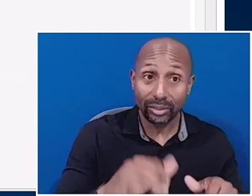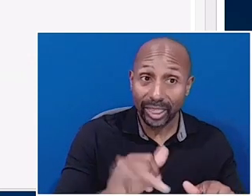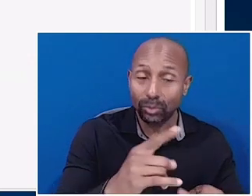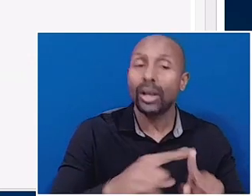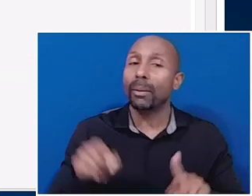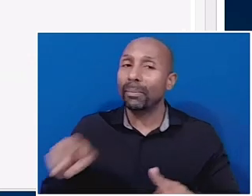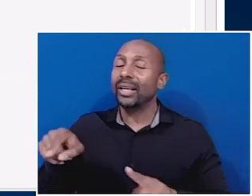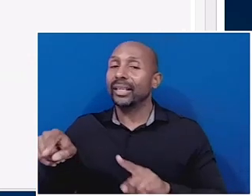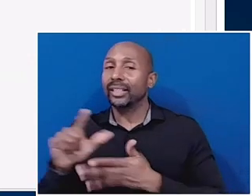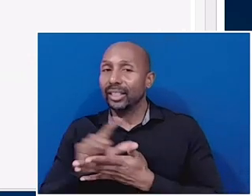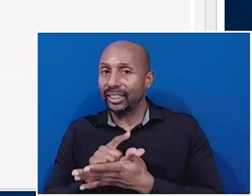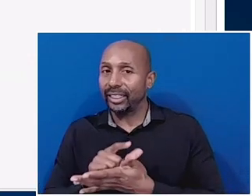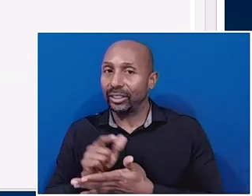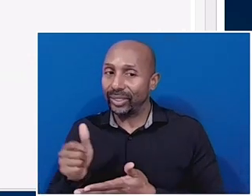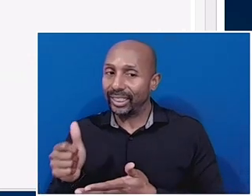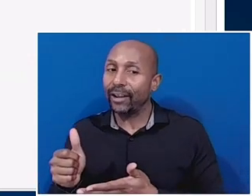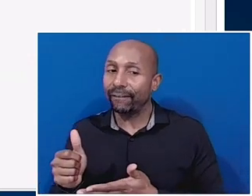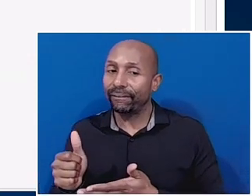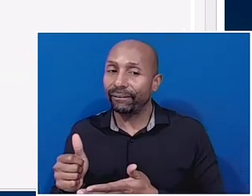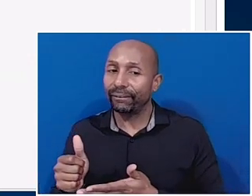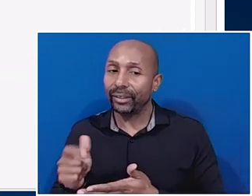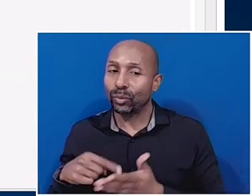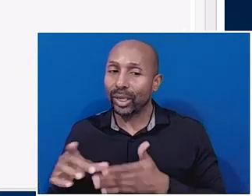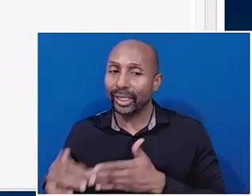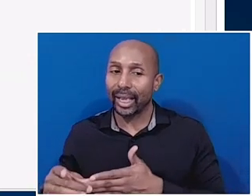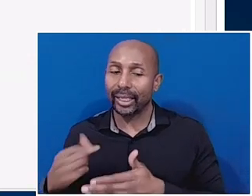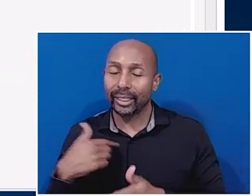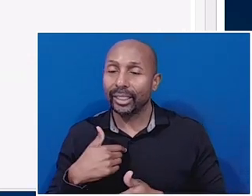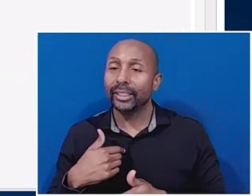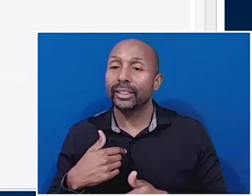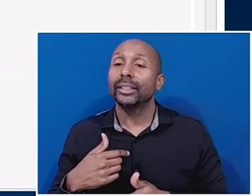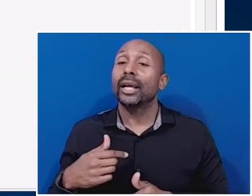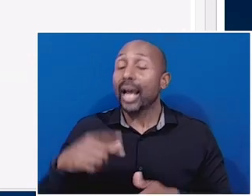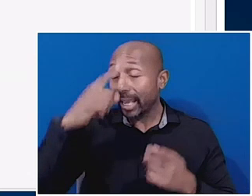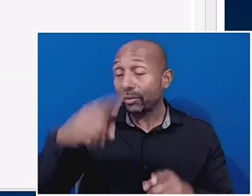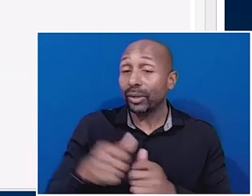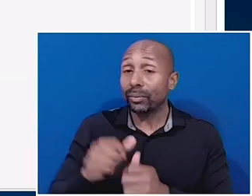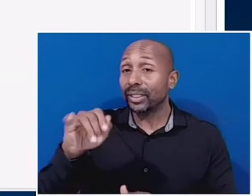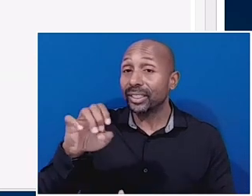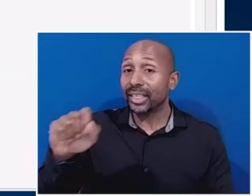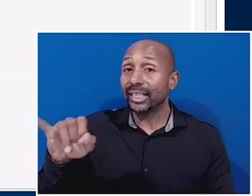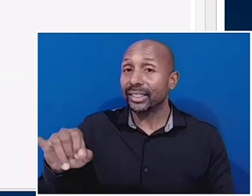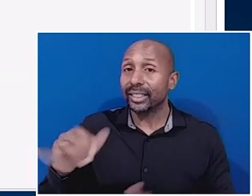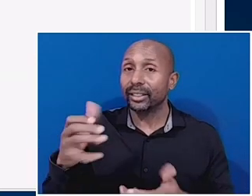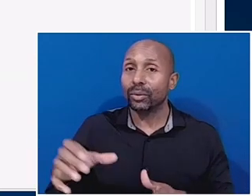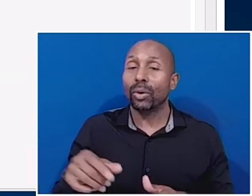or avoid the fundamental Federal requirements for an accredited institution